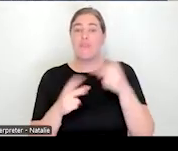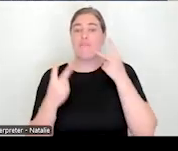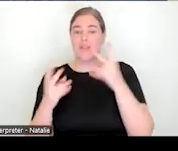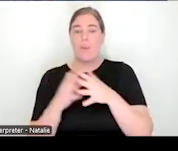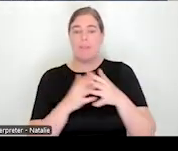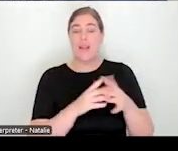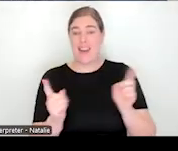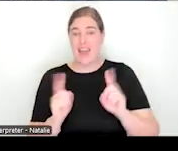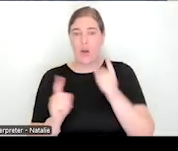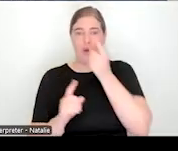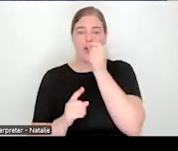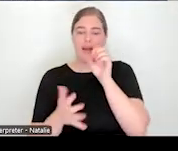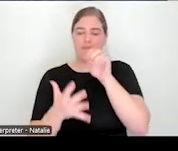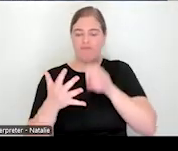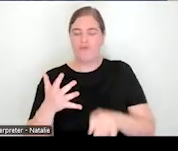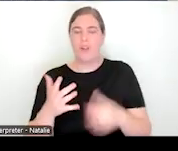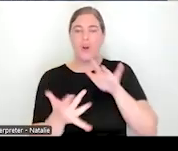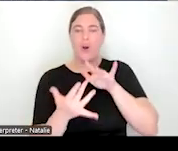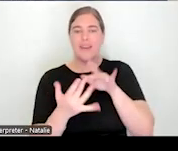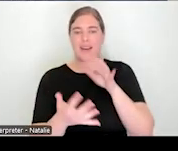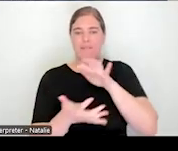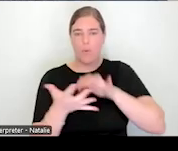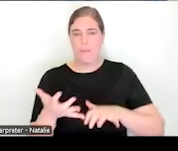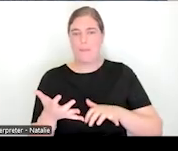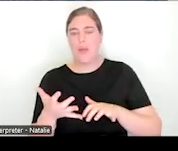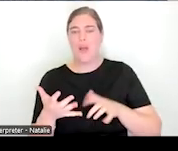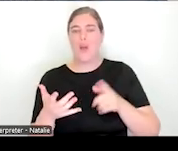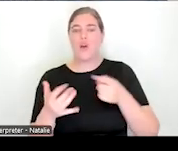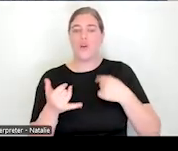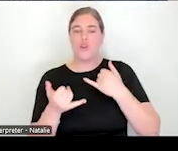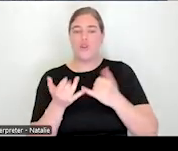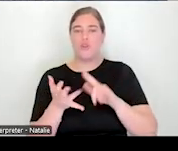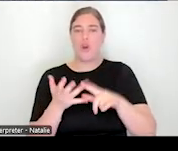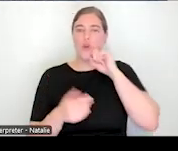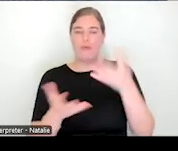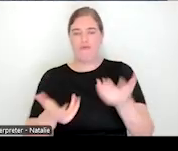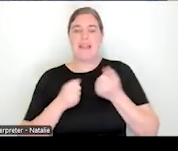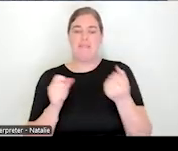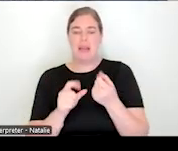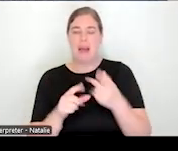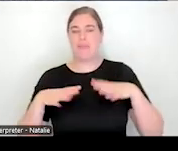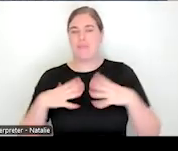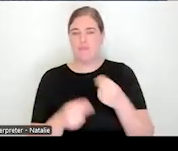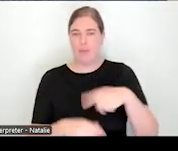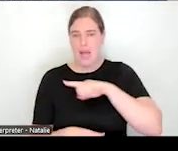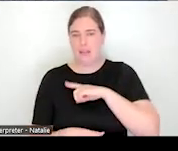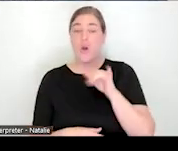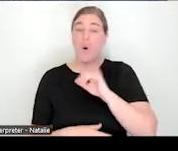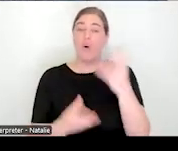the contact form on our webpage to receive updates or to leave us any feedback on the plan. Zohar,